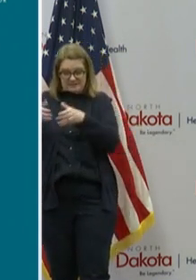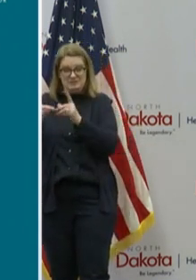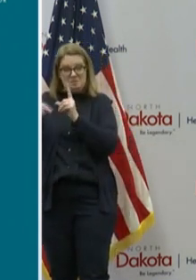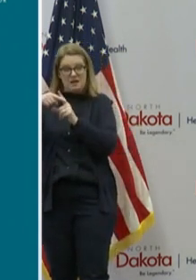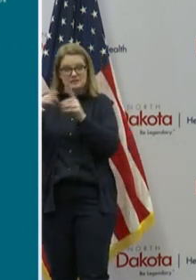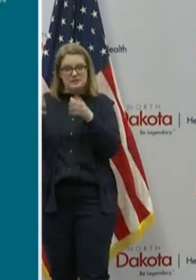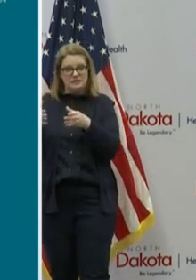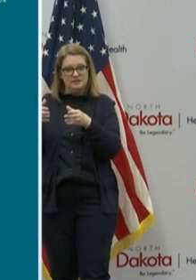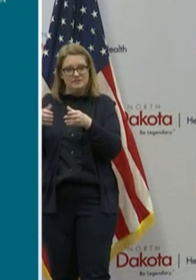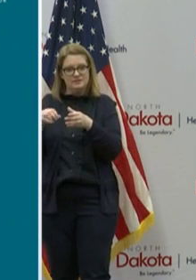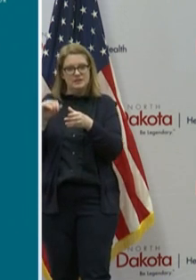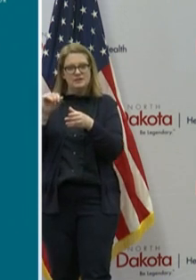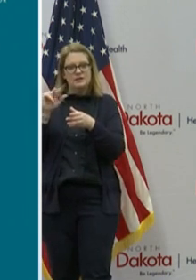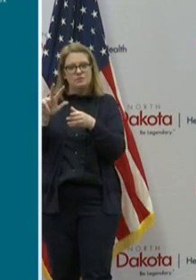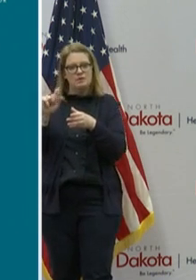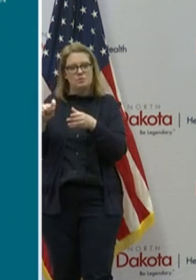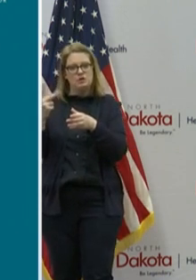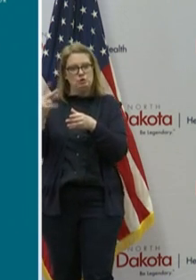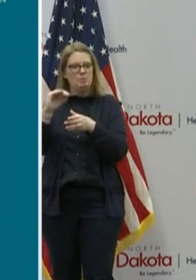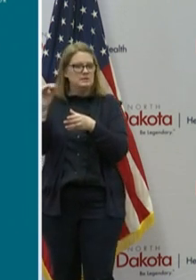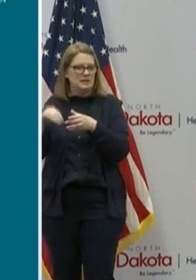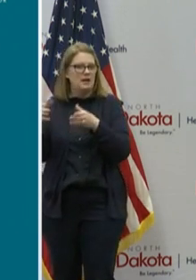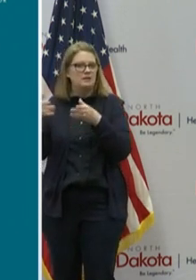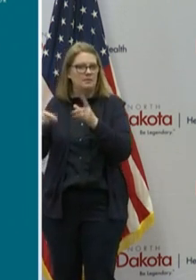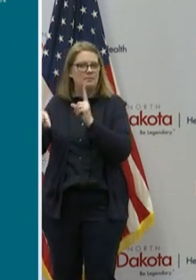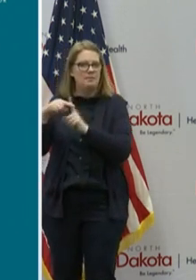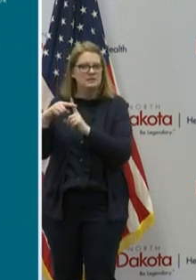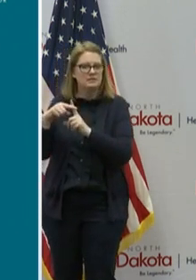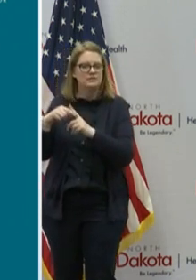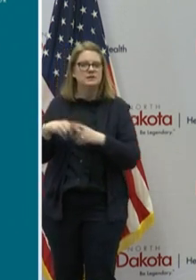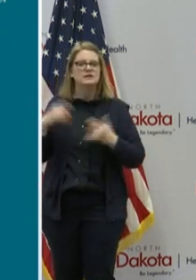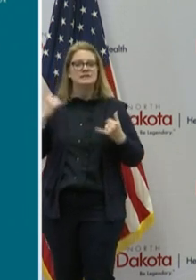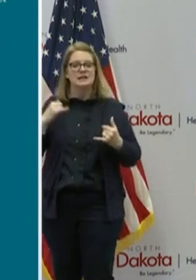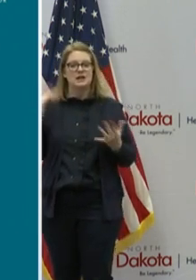THE SLIGHT UP NOW, WE CONDUCTED